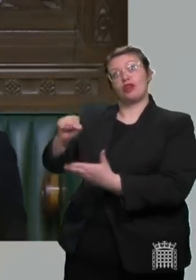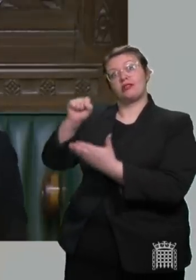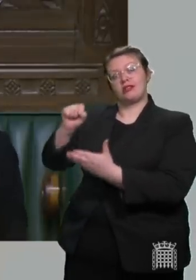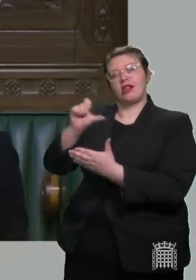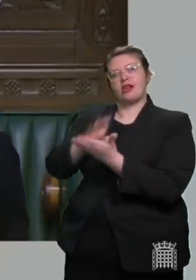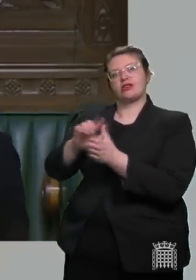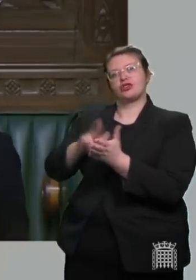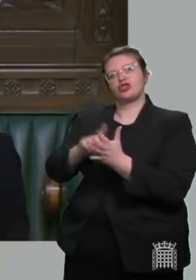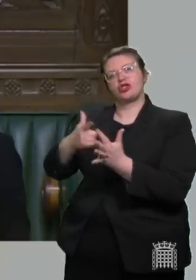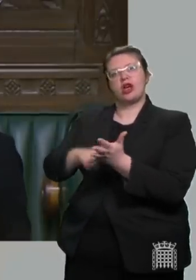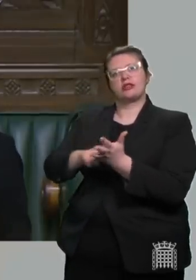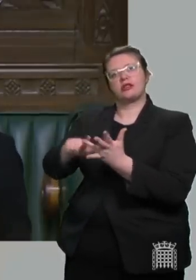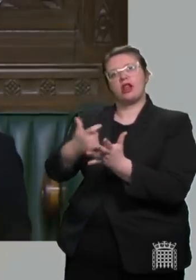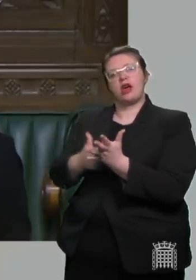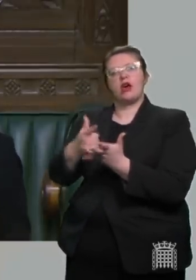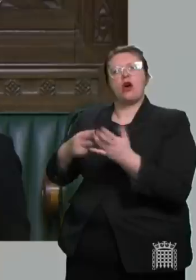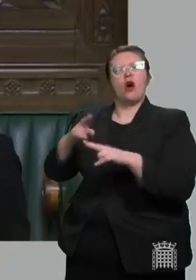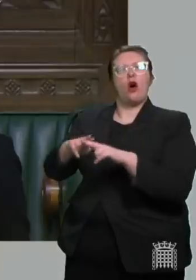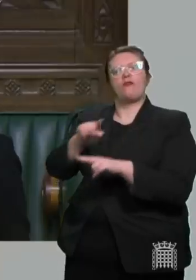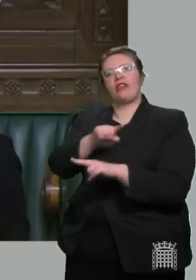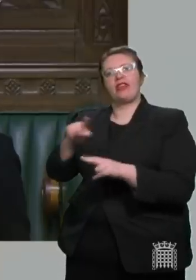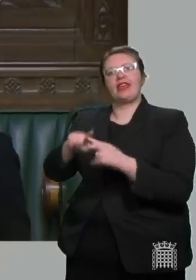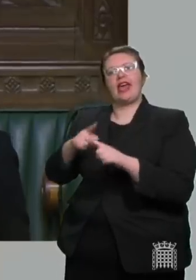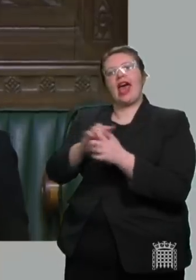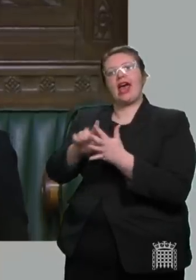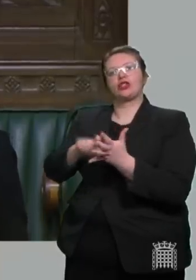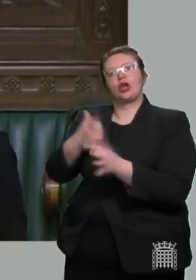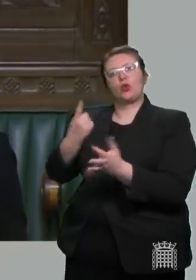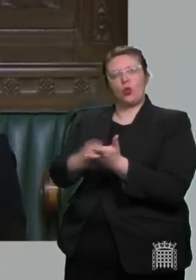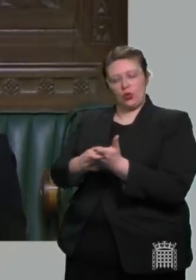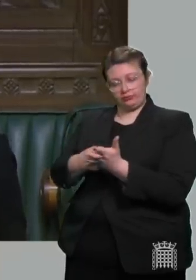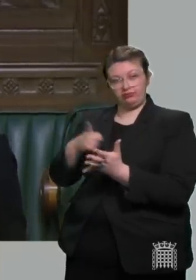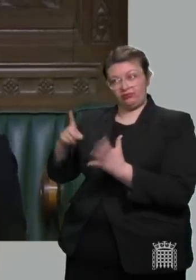copies of the Budget resolutions will be available from the Vote Office in Members’